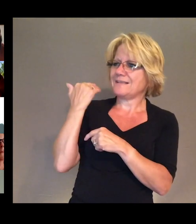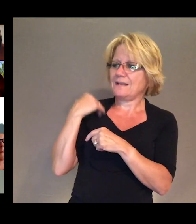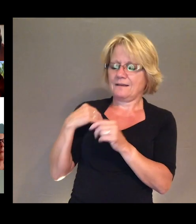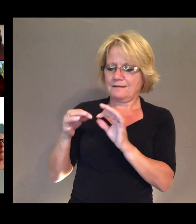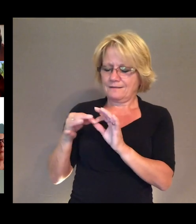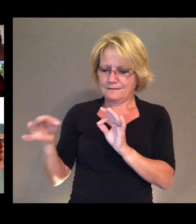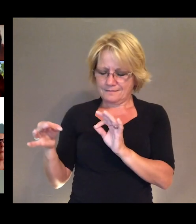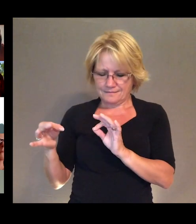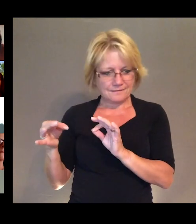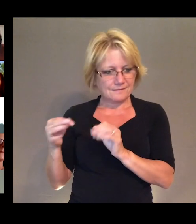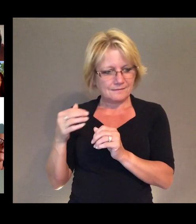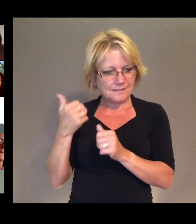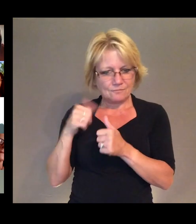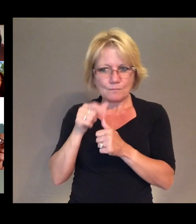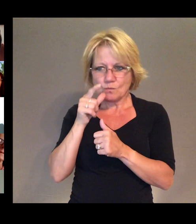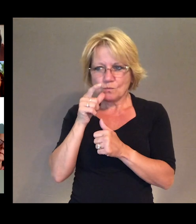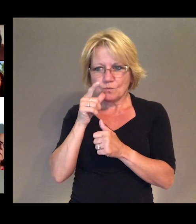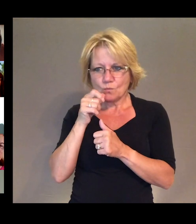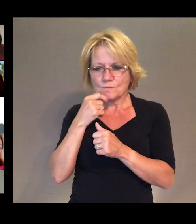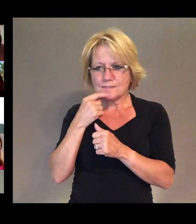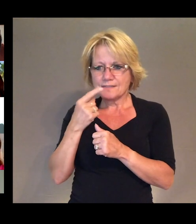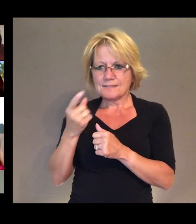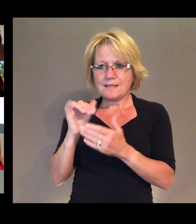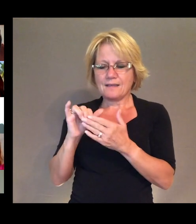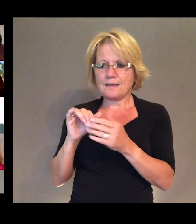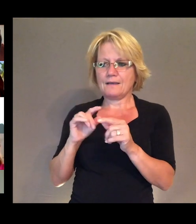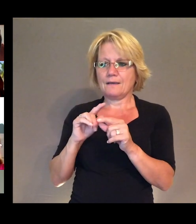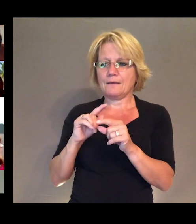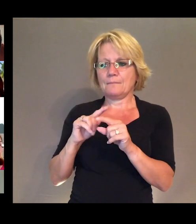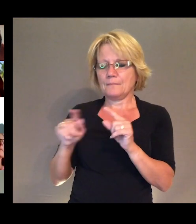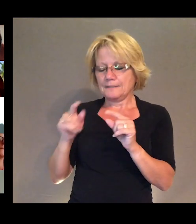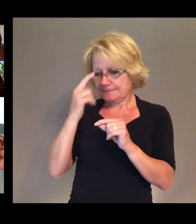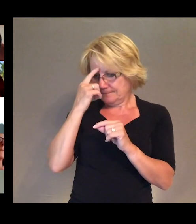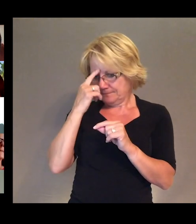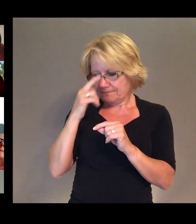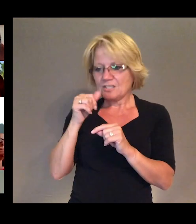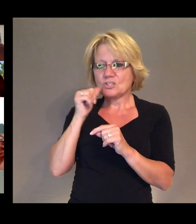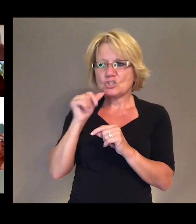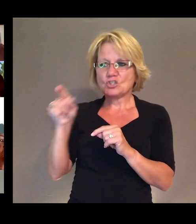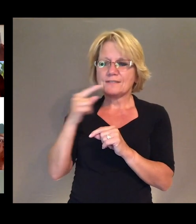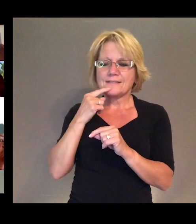I can't quote the name of the person isn't coming to me, but she said something like,